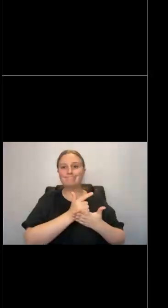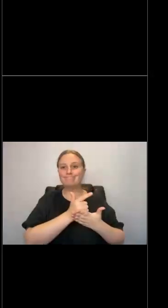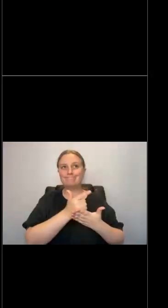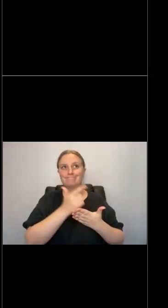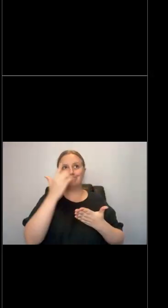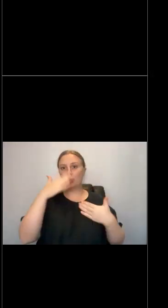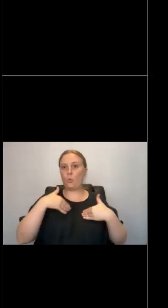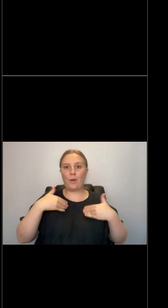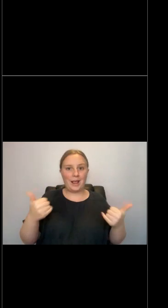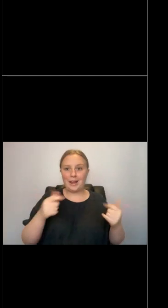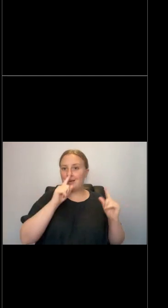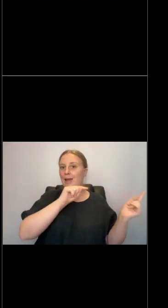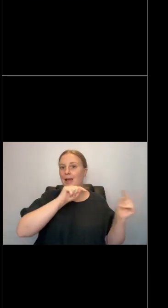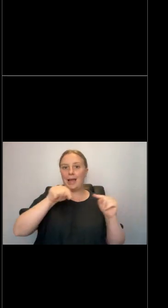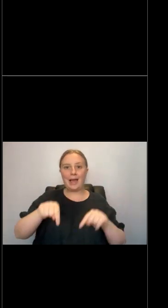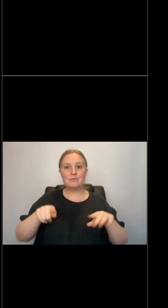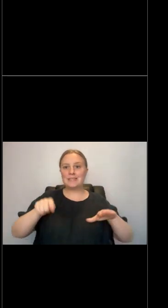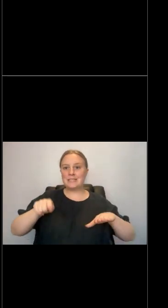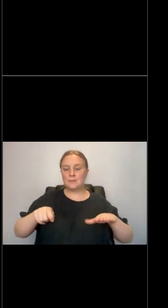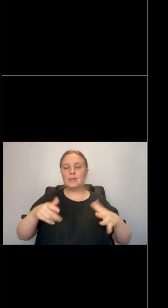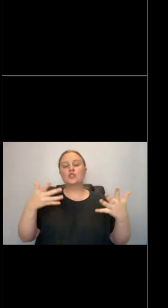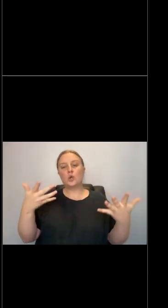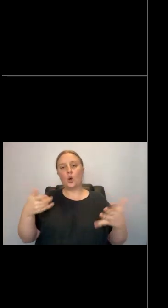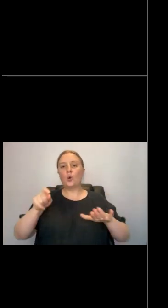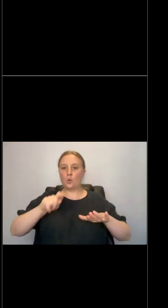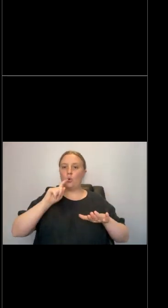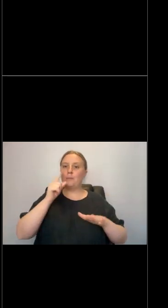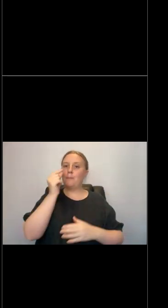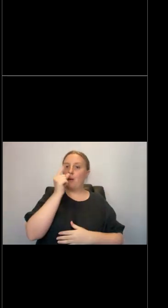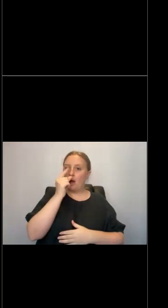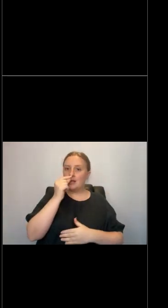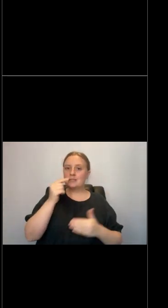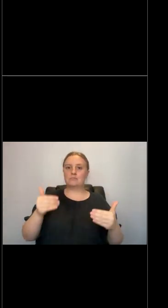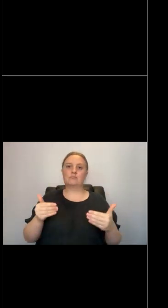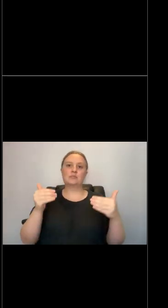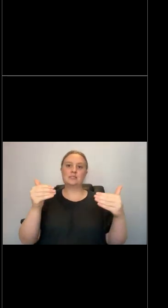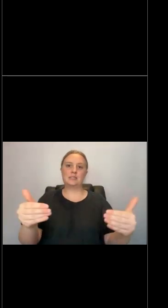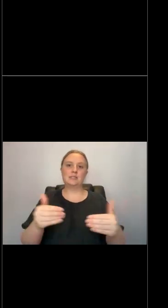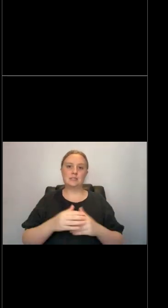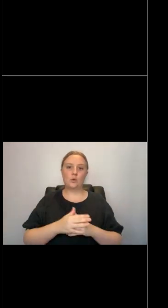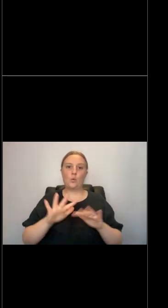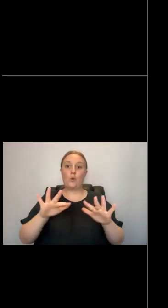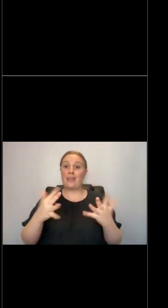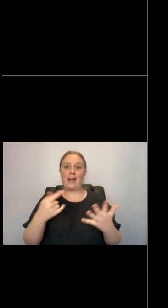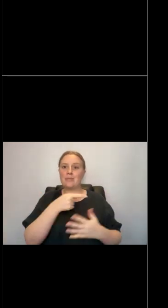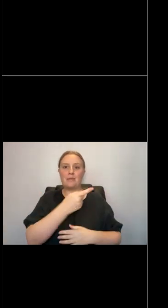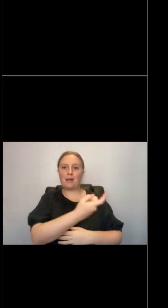And so the court might proceed without them. As I said, there's a mental health court judge